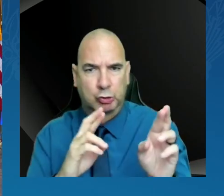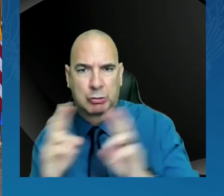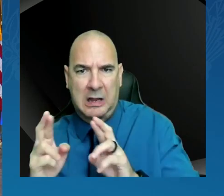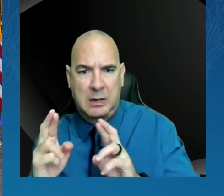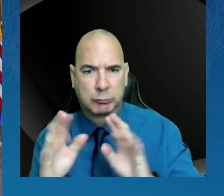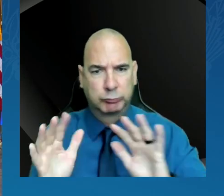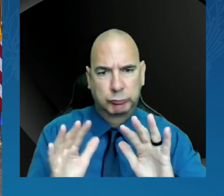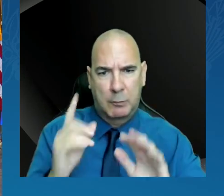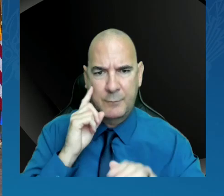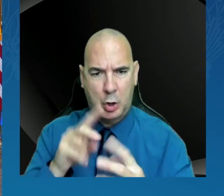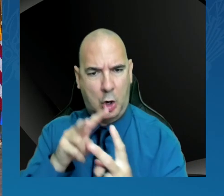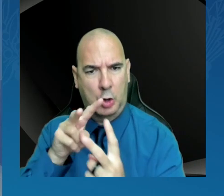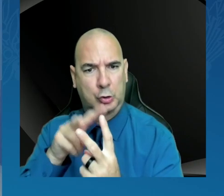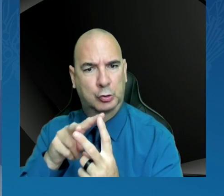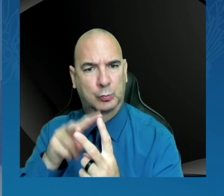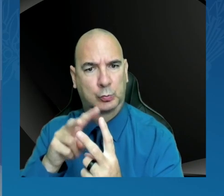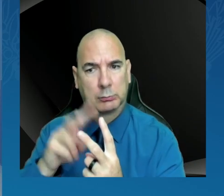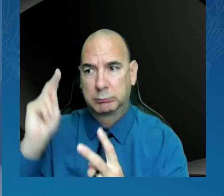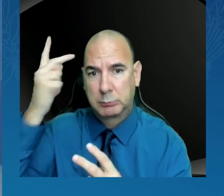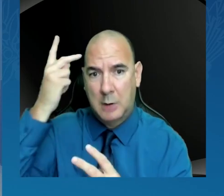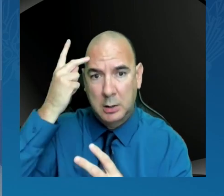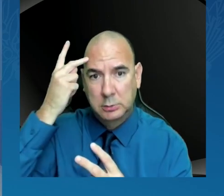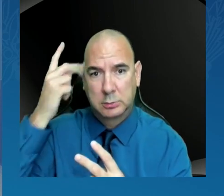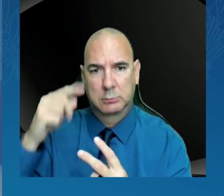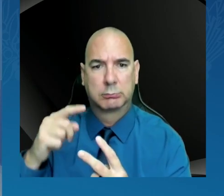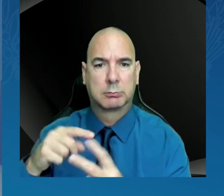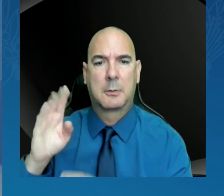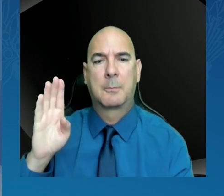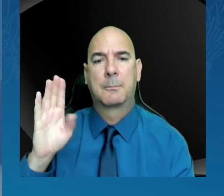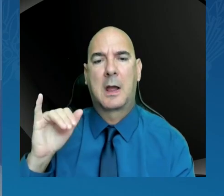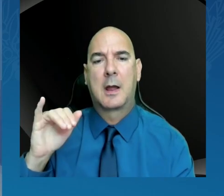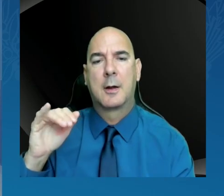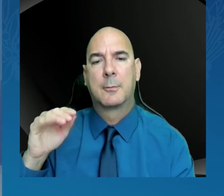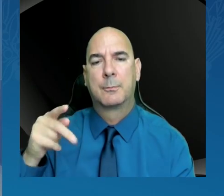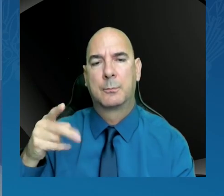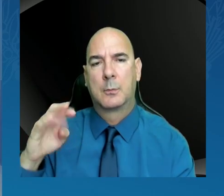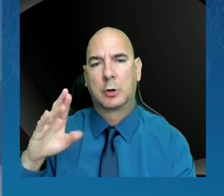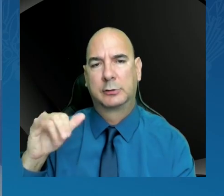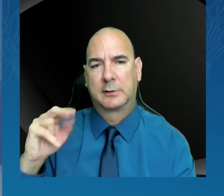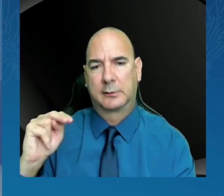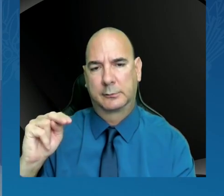her chairing of the White House labor task force, are just a few of examples of her commitment